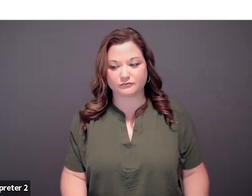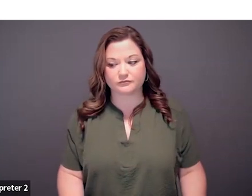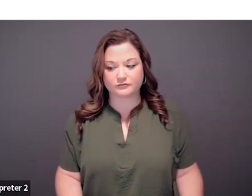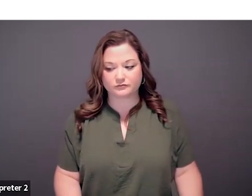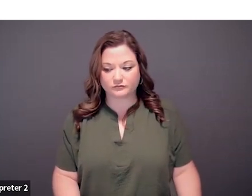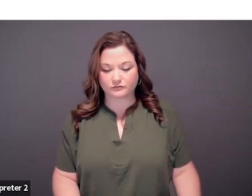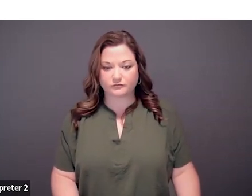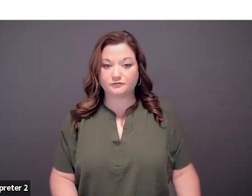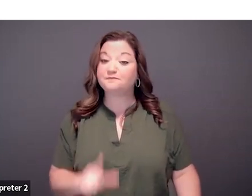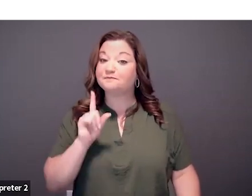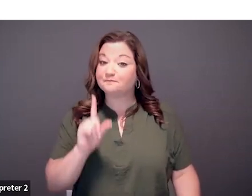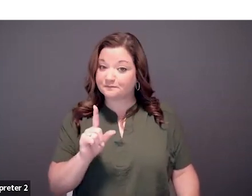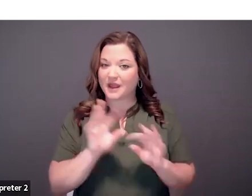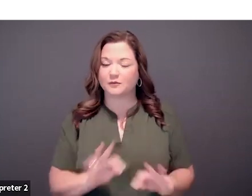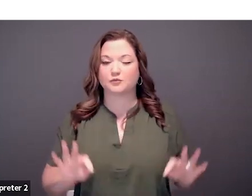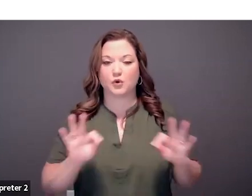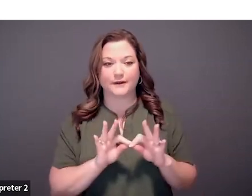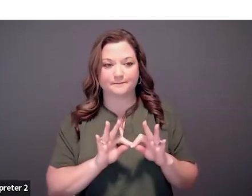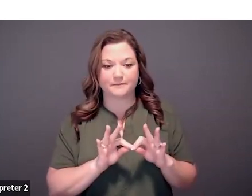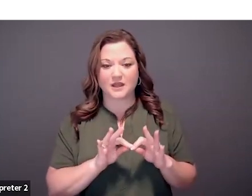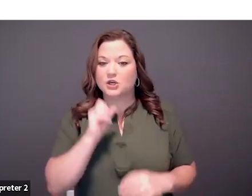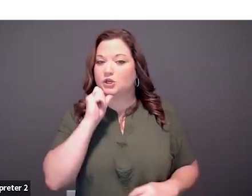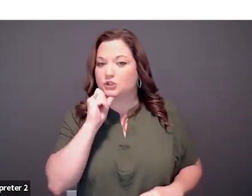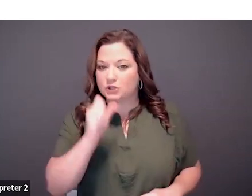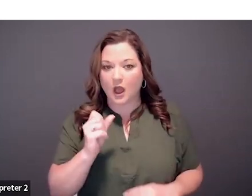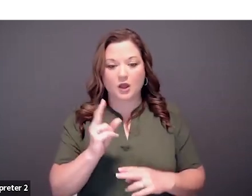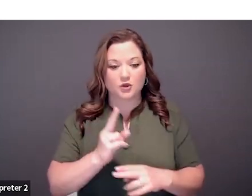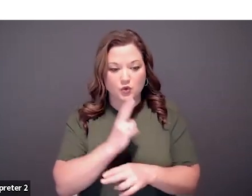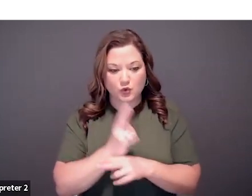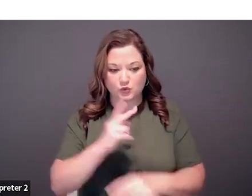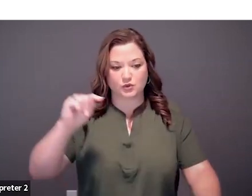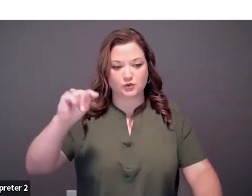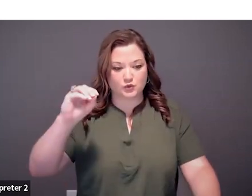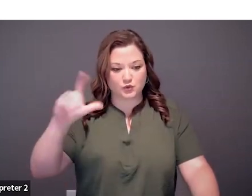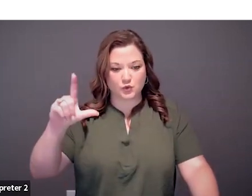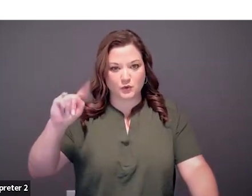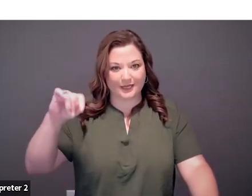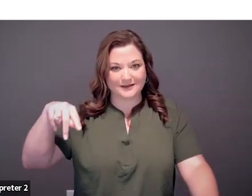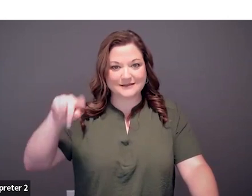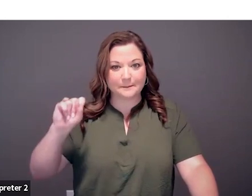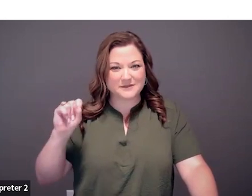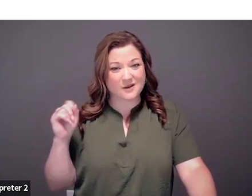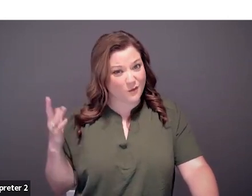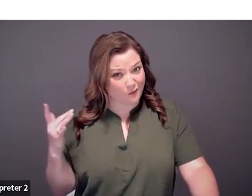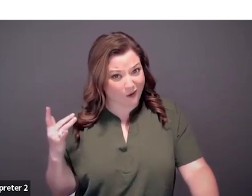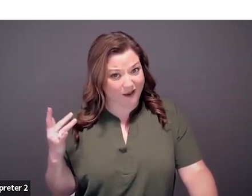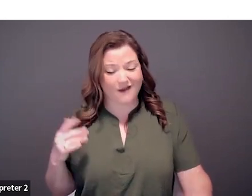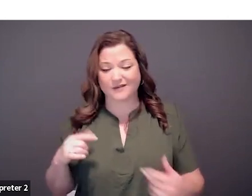It's important not to use tooltips, and there's two reasons. One, most of the tooltips aren't accessible,